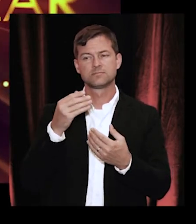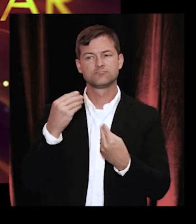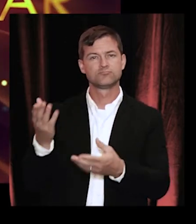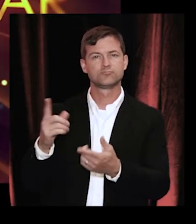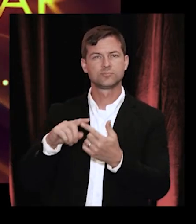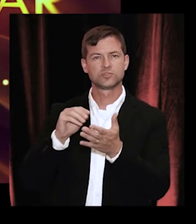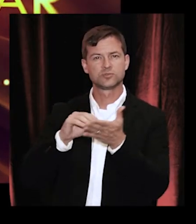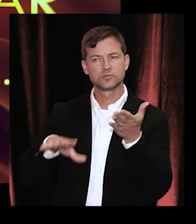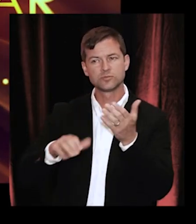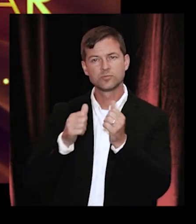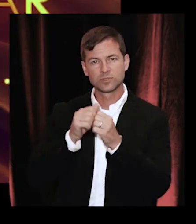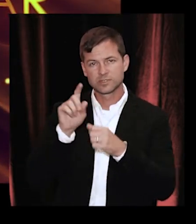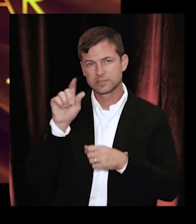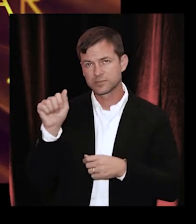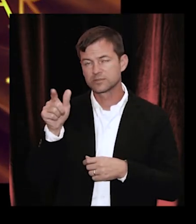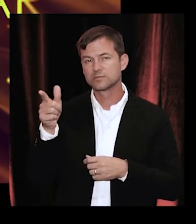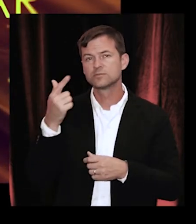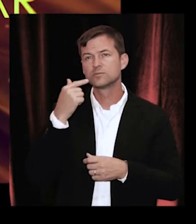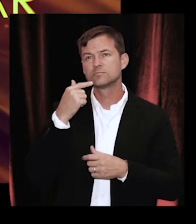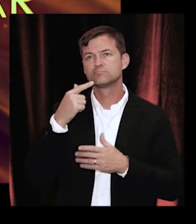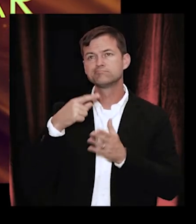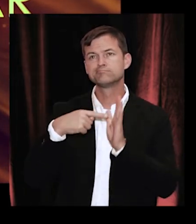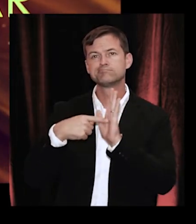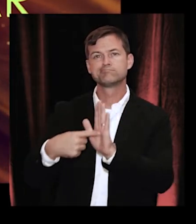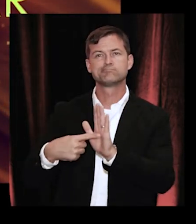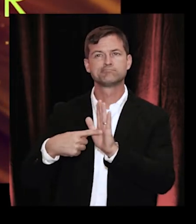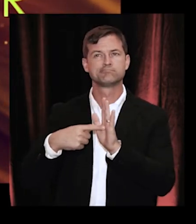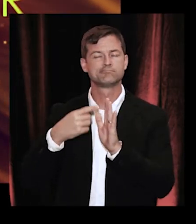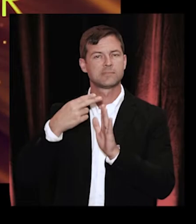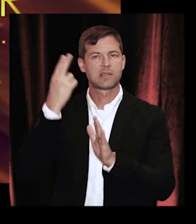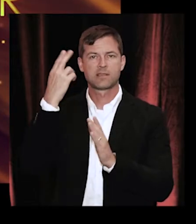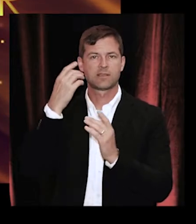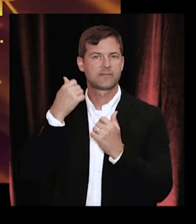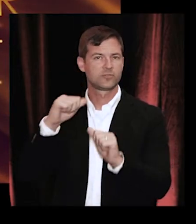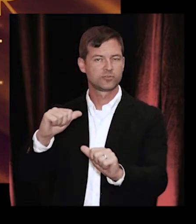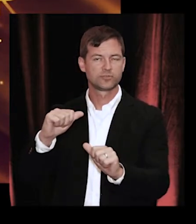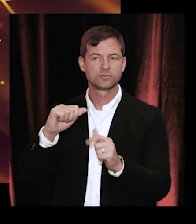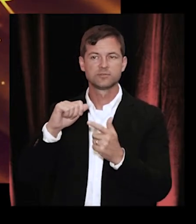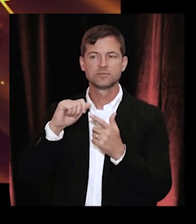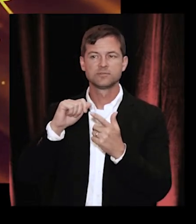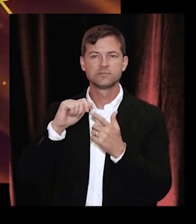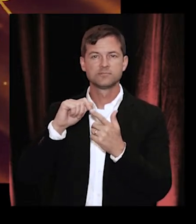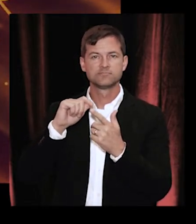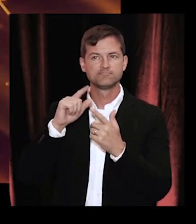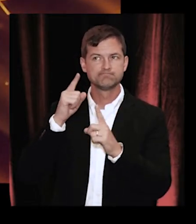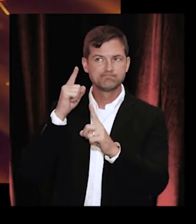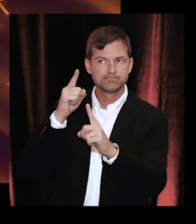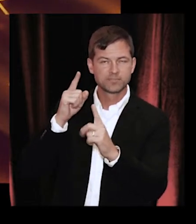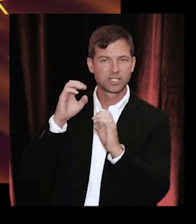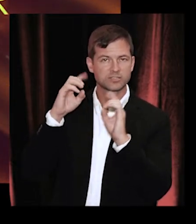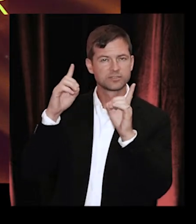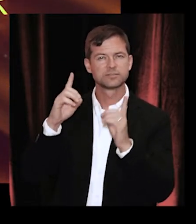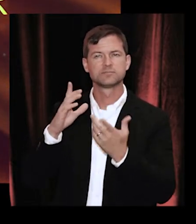who has demonstrated exemplary efforts in pursuit of their education and overcoming limitations related to their disability.